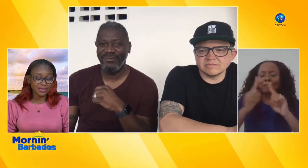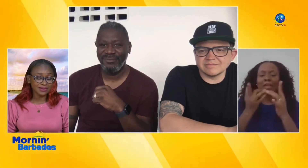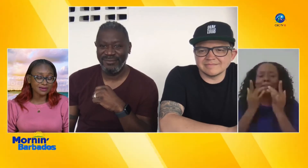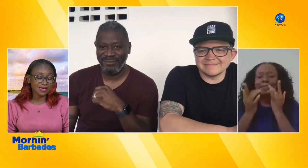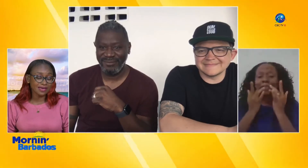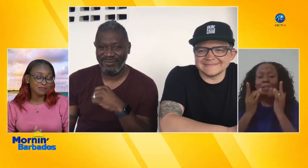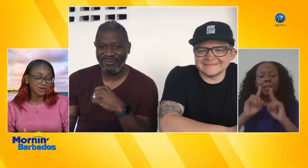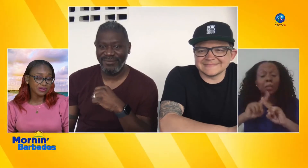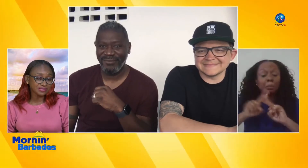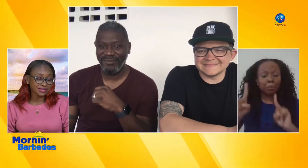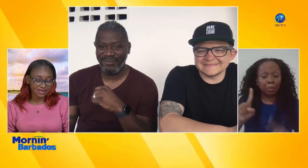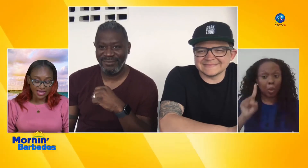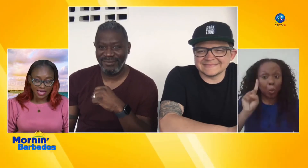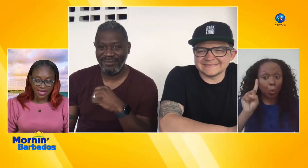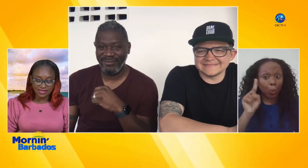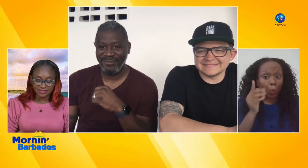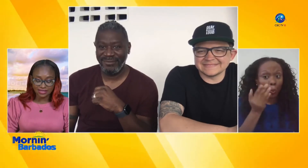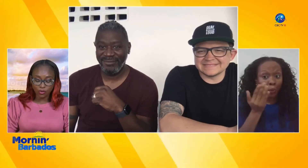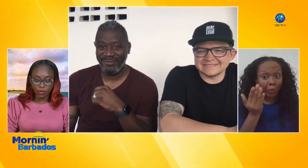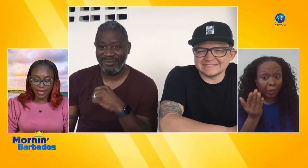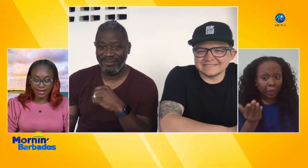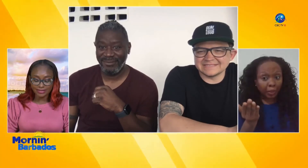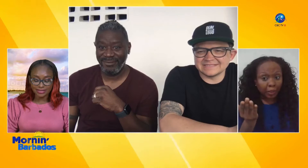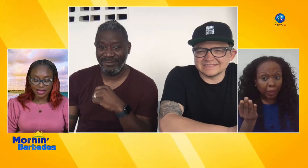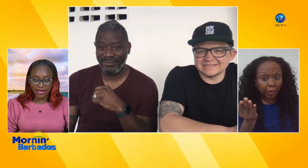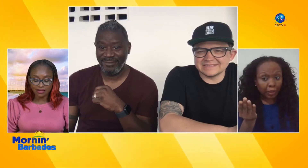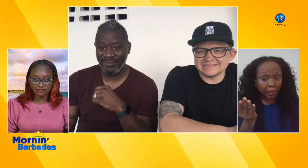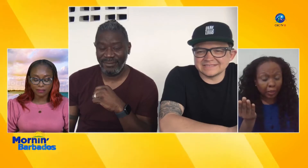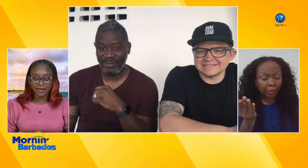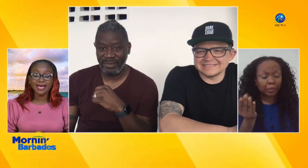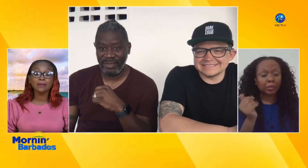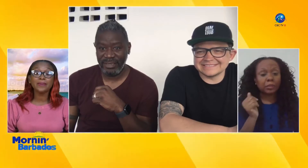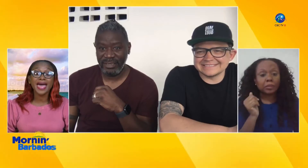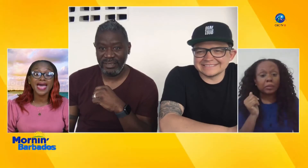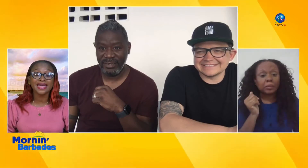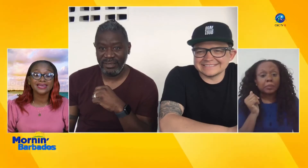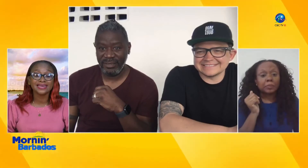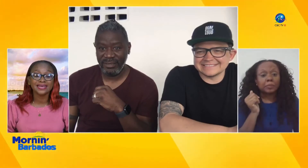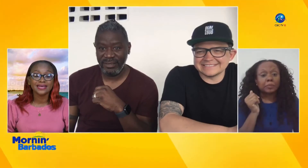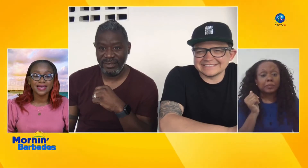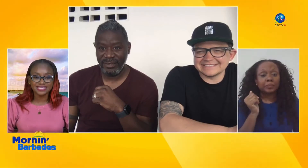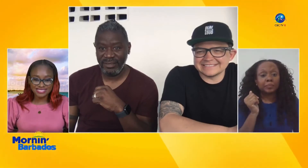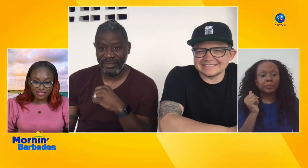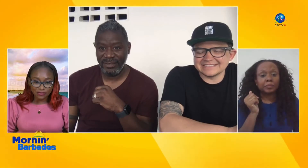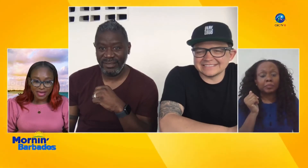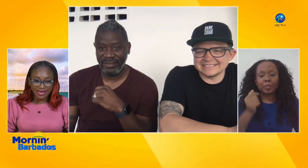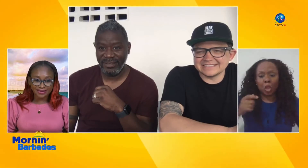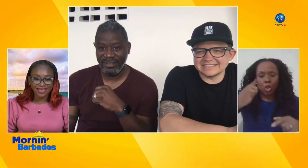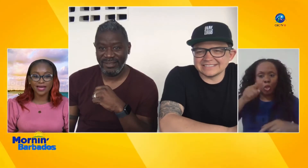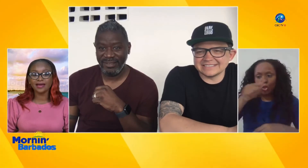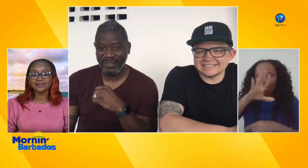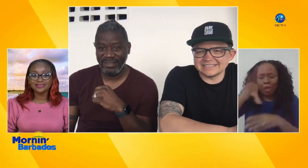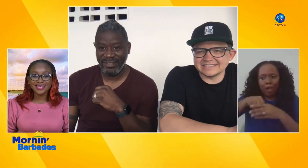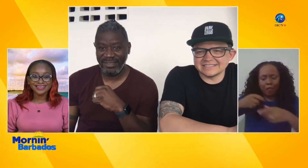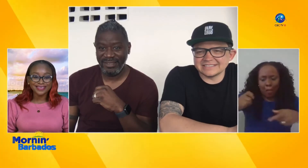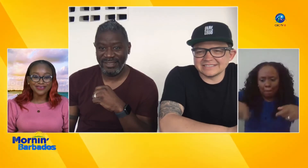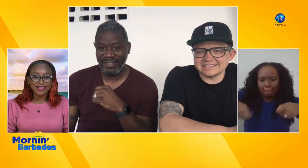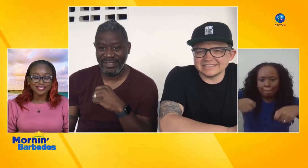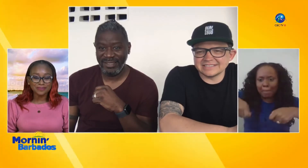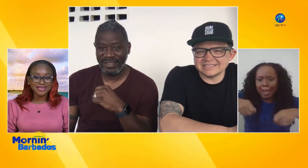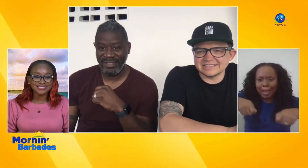been immersed in is the whole idea of playing pan steel pan i understand that you got to play